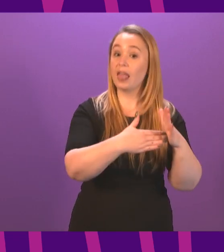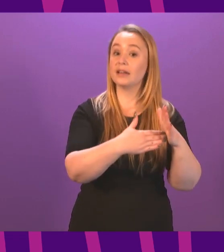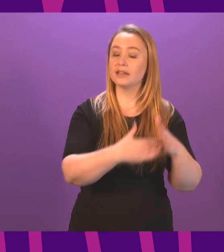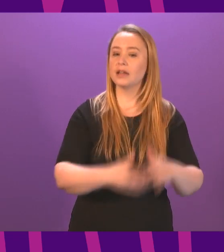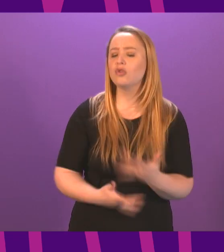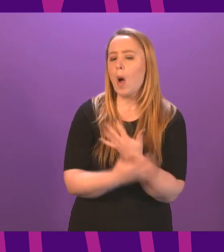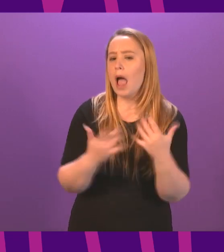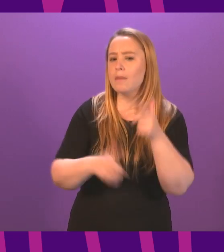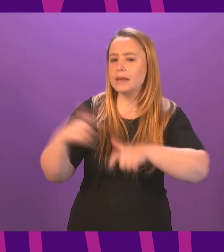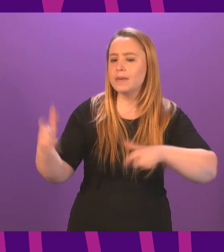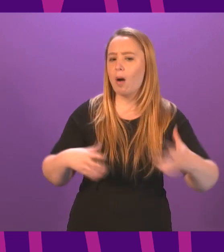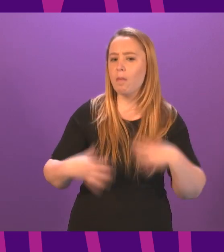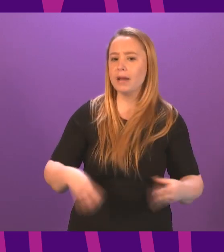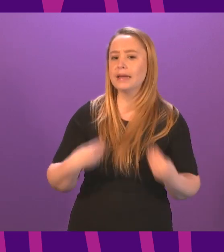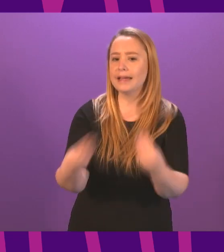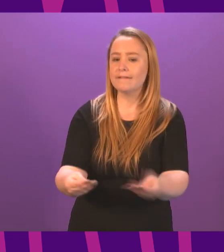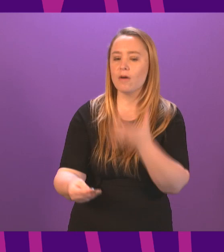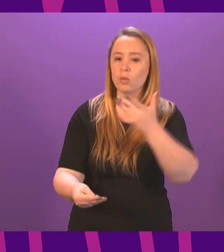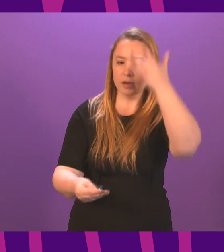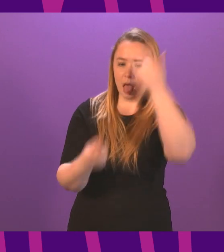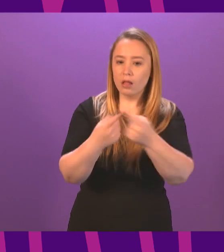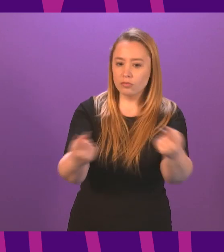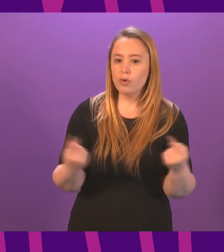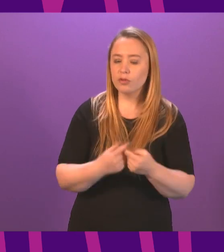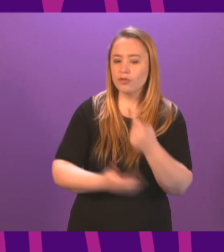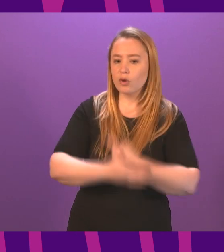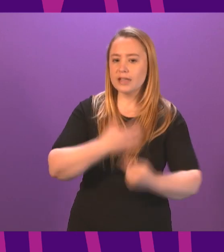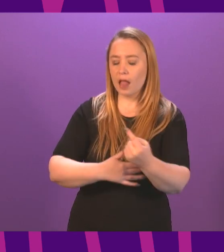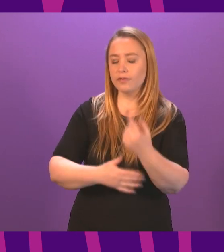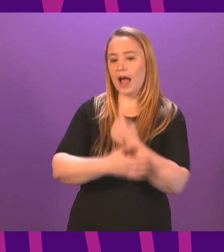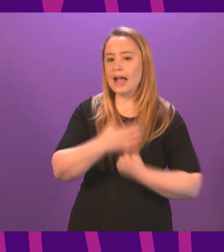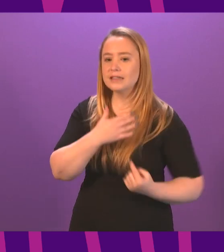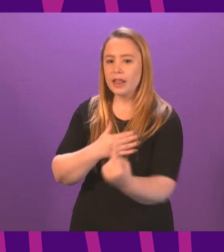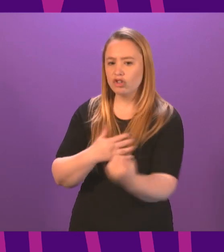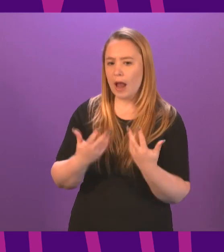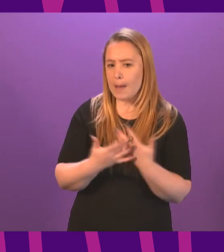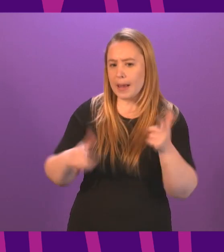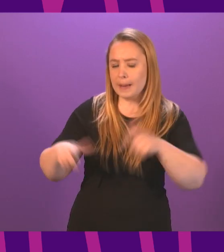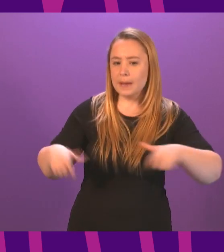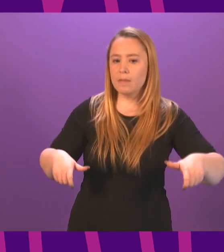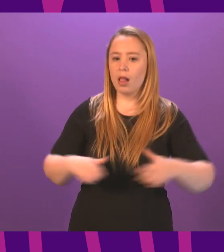since May? Will she commit today to ensuring that anyone who needs a hotel room to self-isolate will be given one?